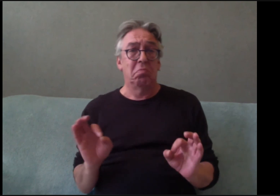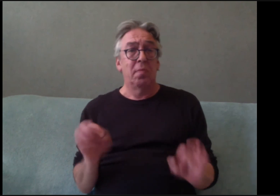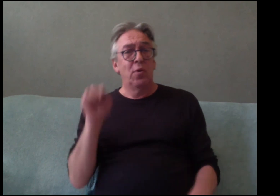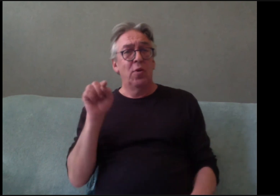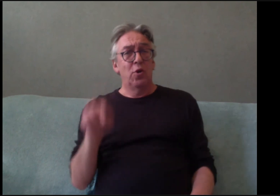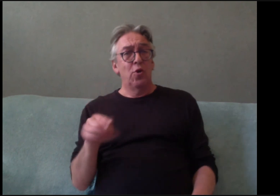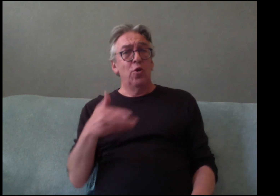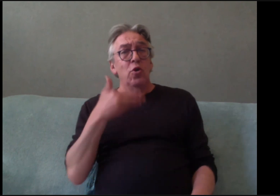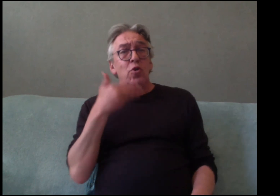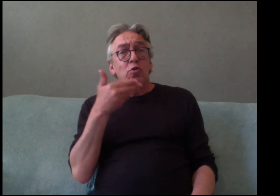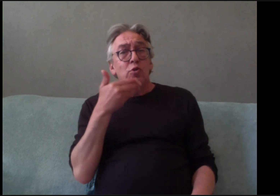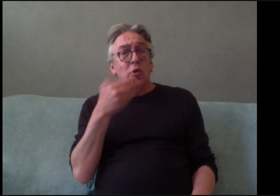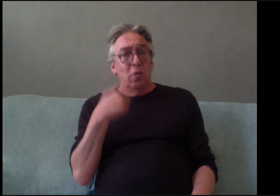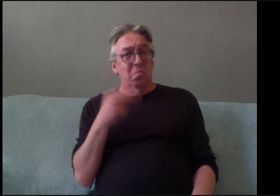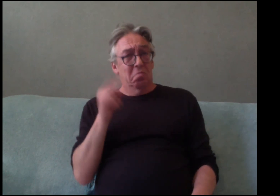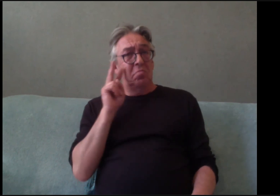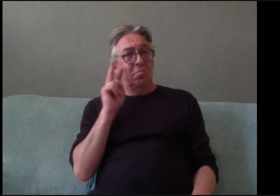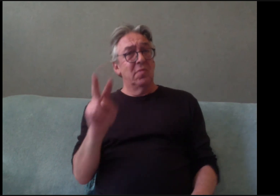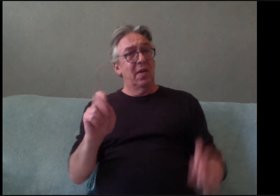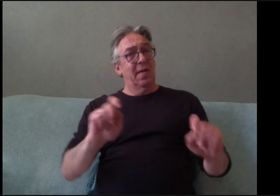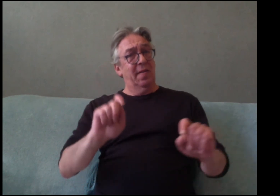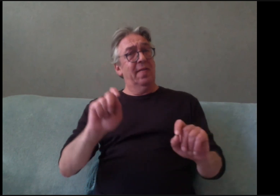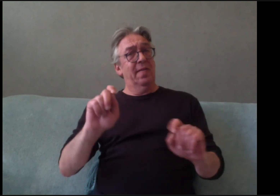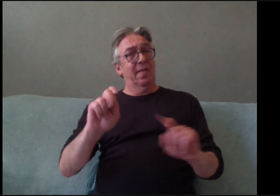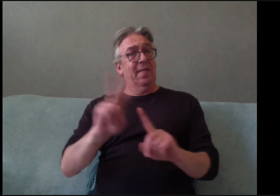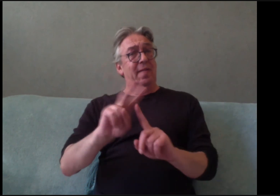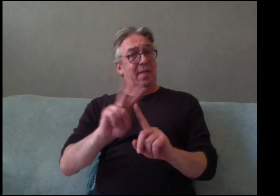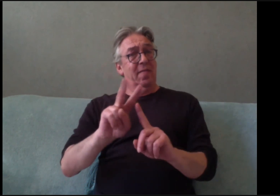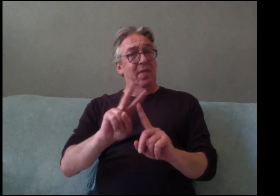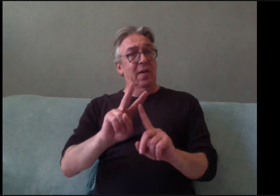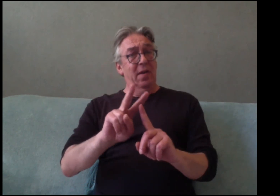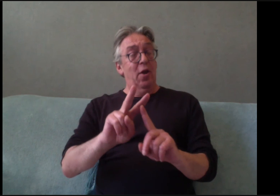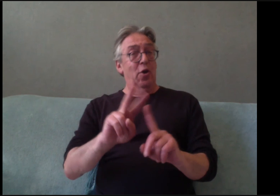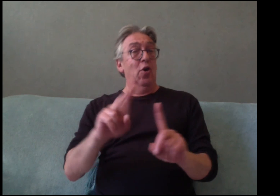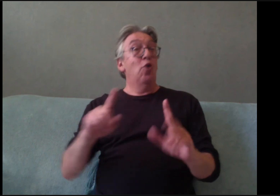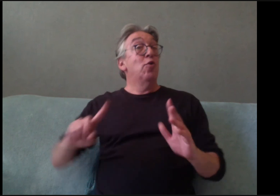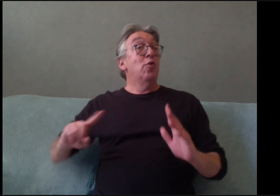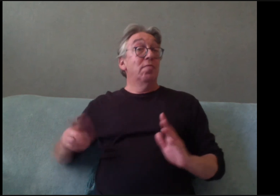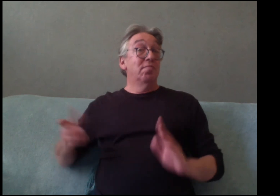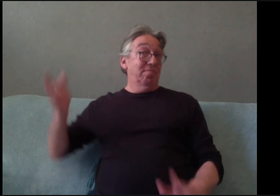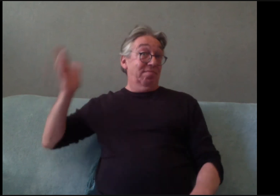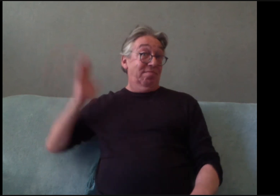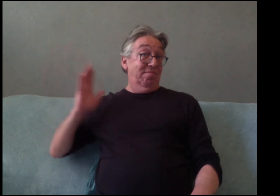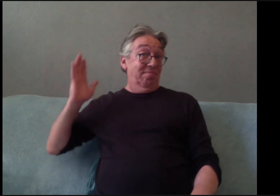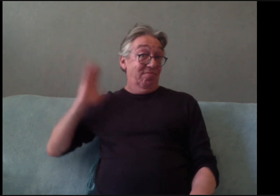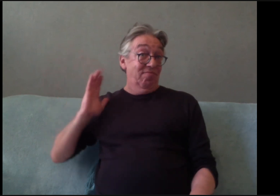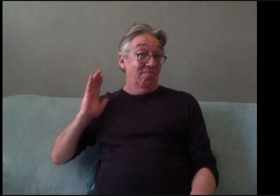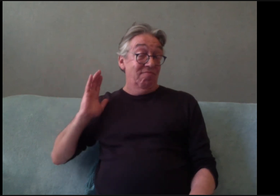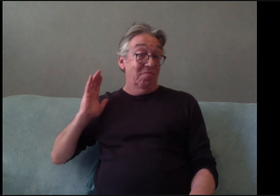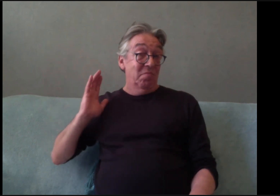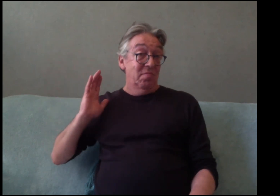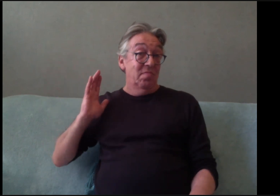they didn't have it from the beginning but they started to use... ...They had sign language interpreter.